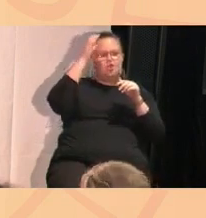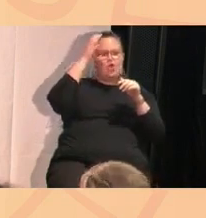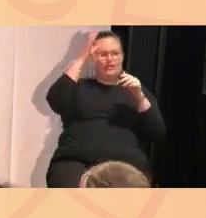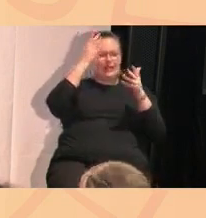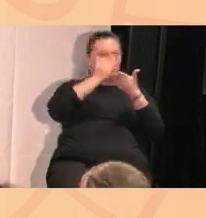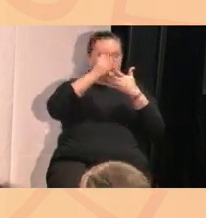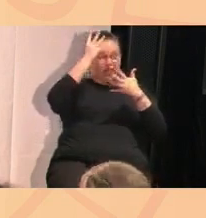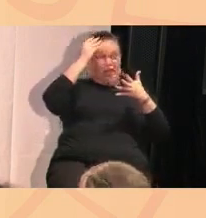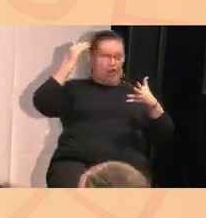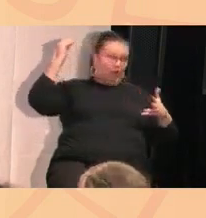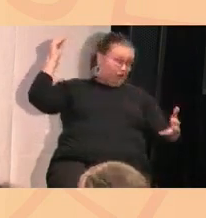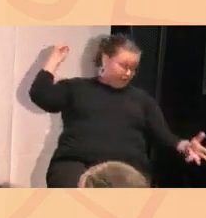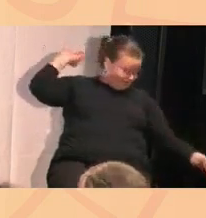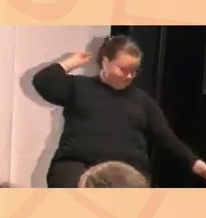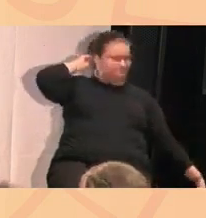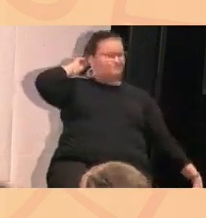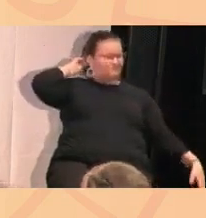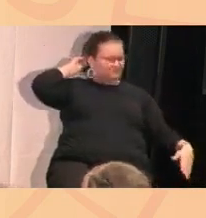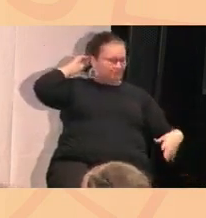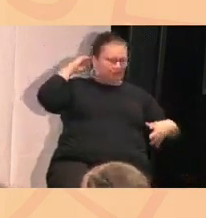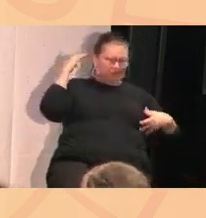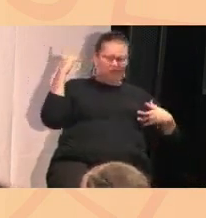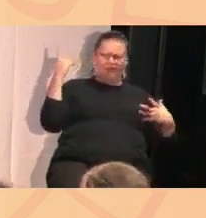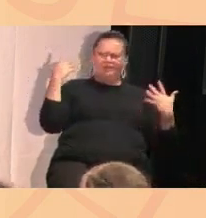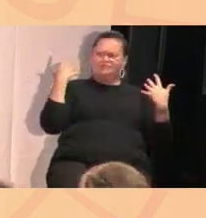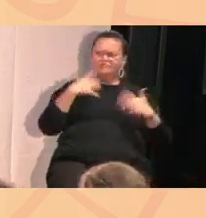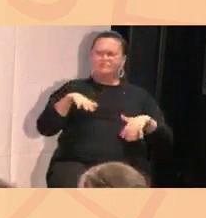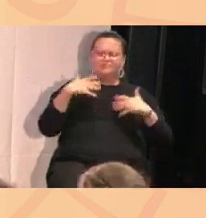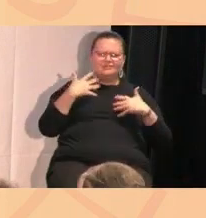How the hell the Anzac consciousness has